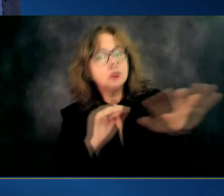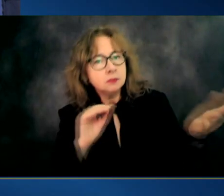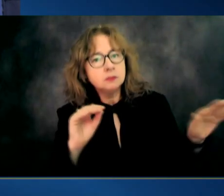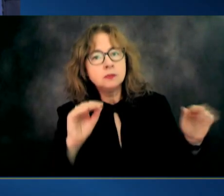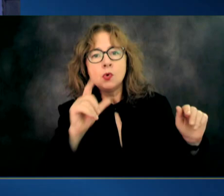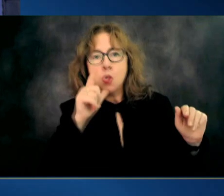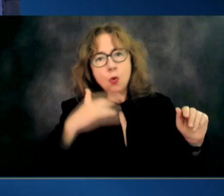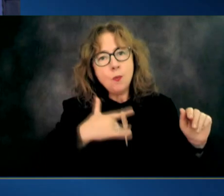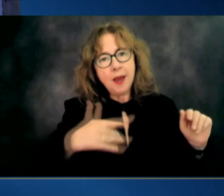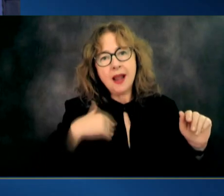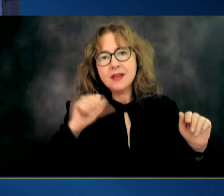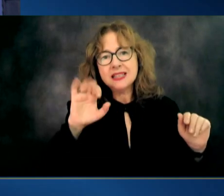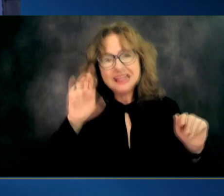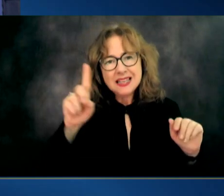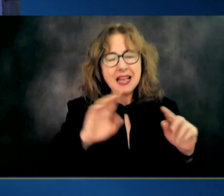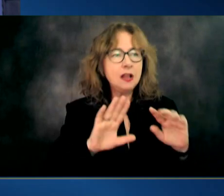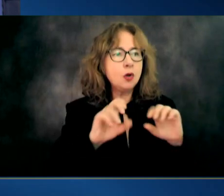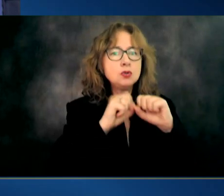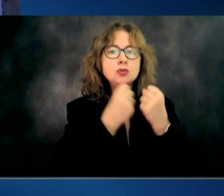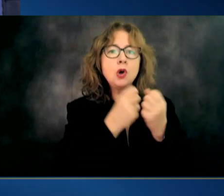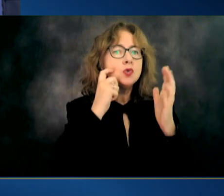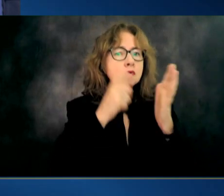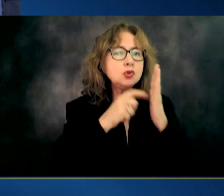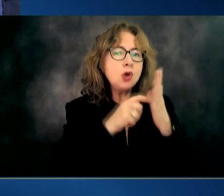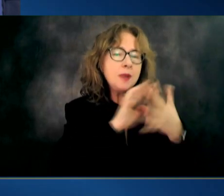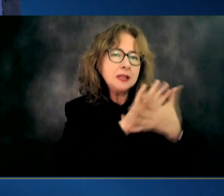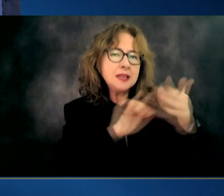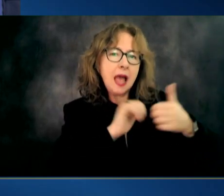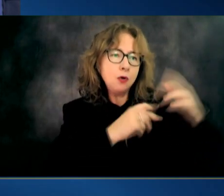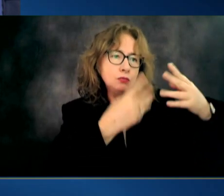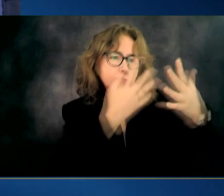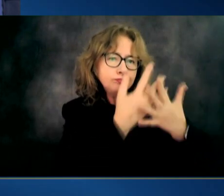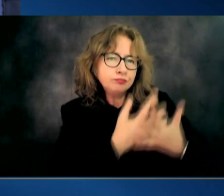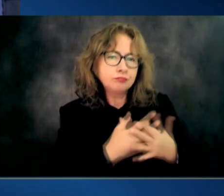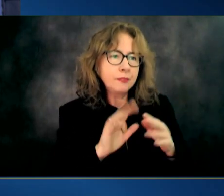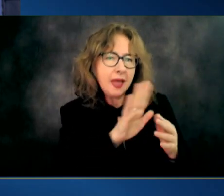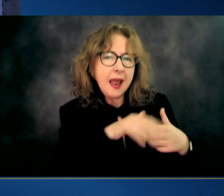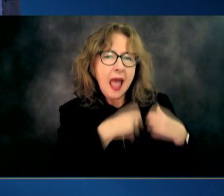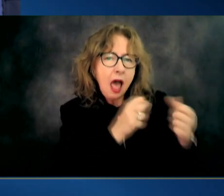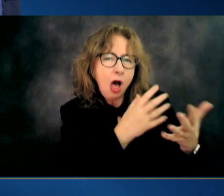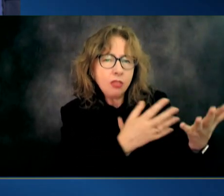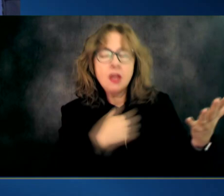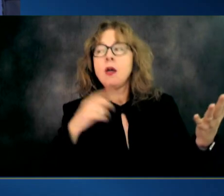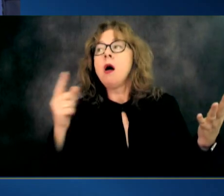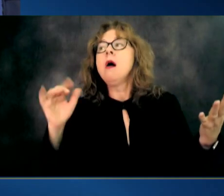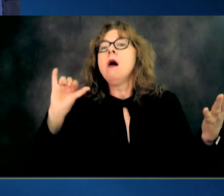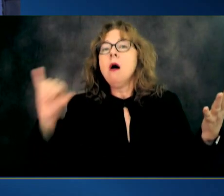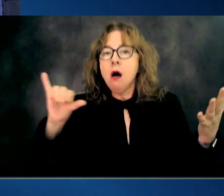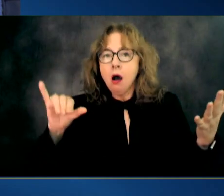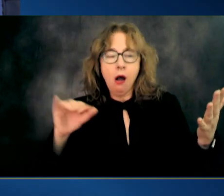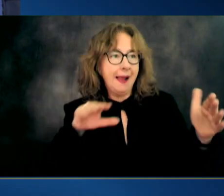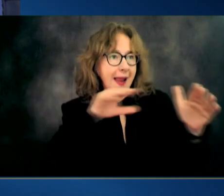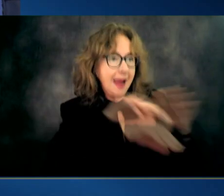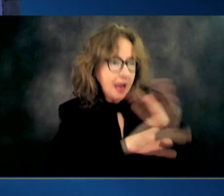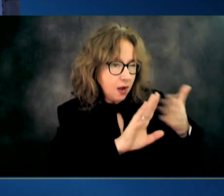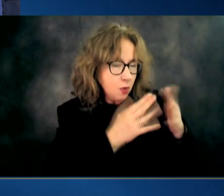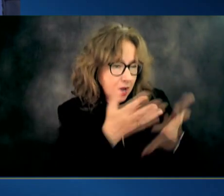affected by this disease. And so, they can go into these communities and understand them and make sure that they build that trust, so that they can say,